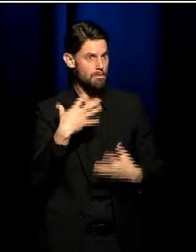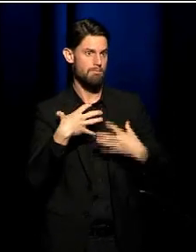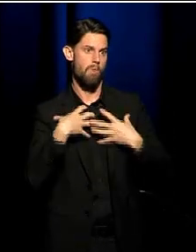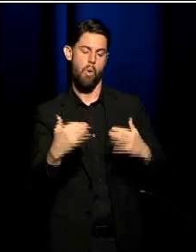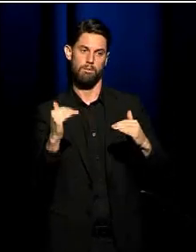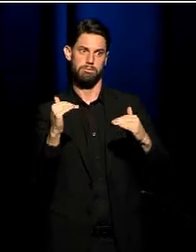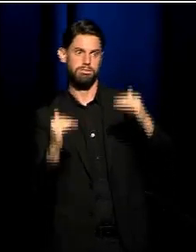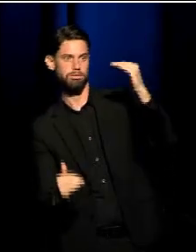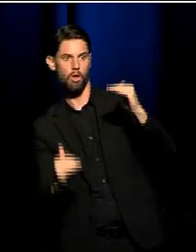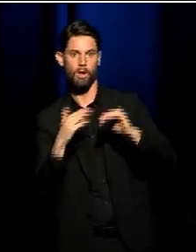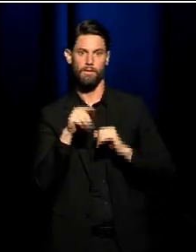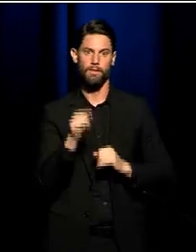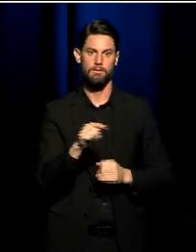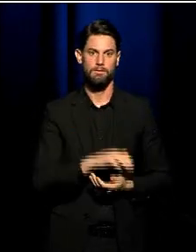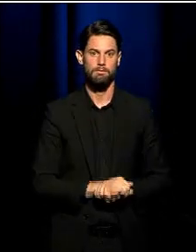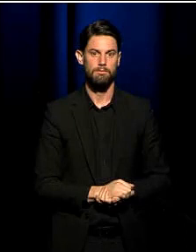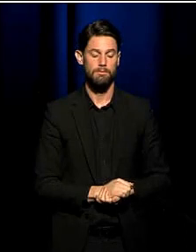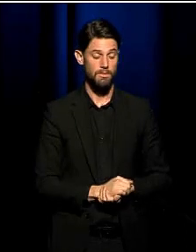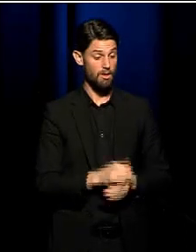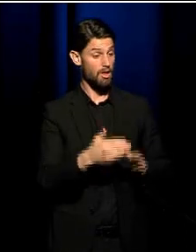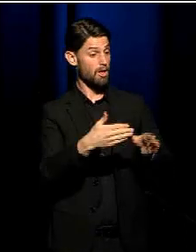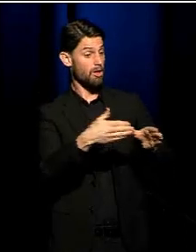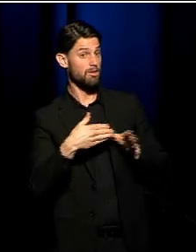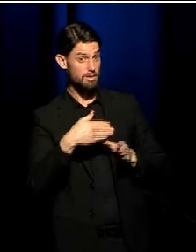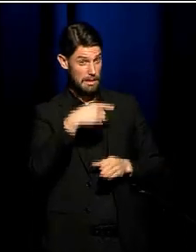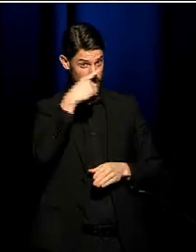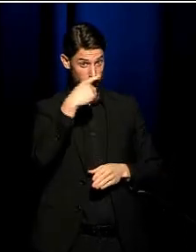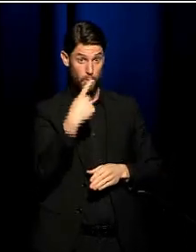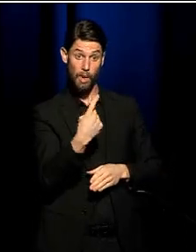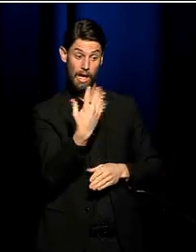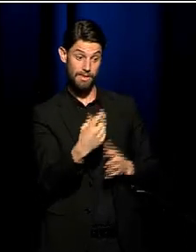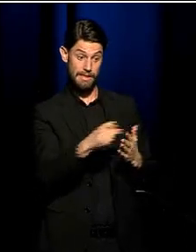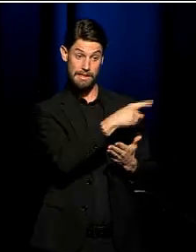First Nations people experience disability, experience, with disability